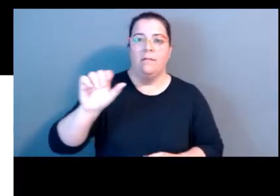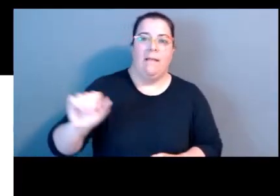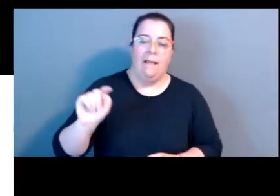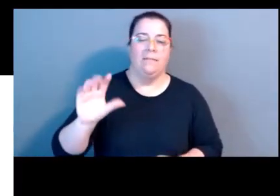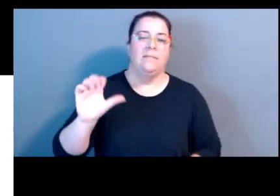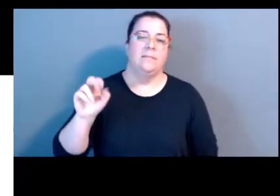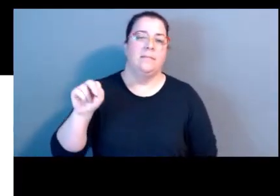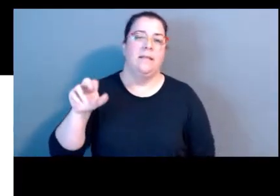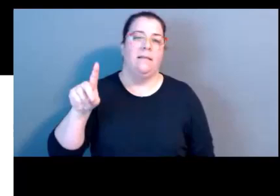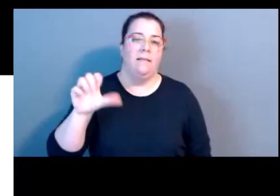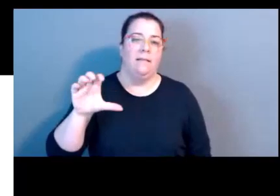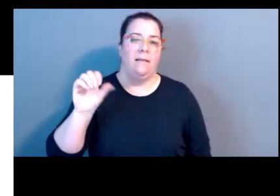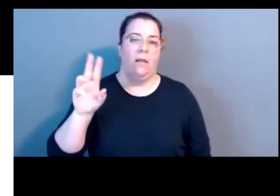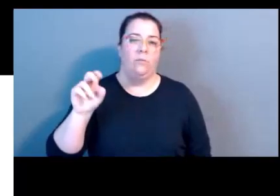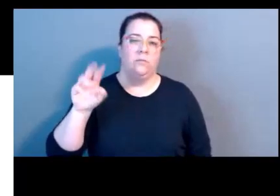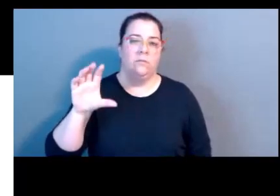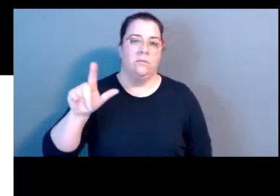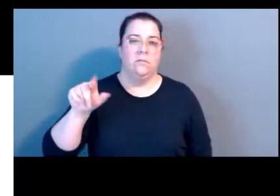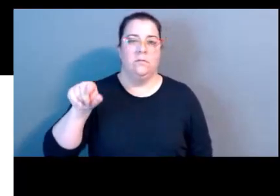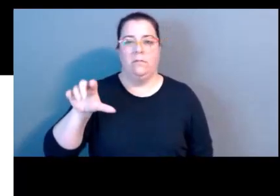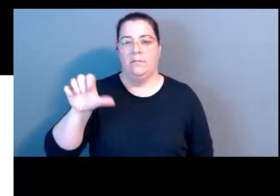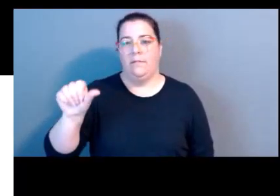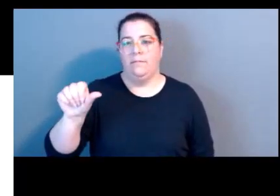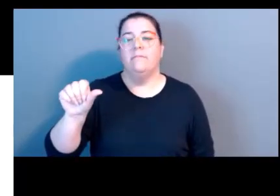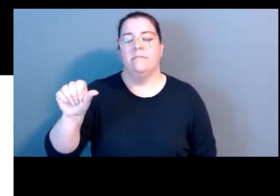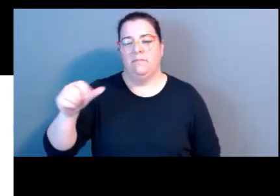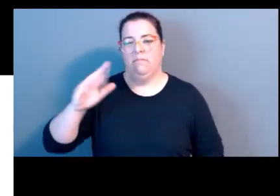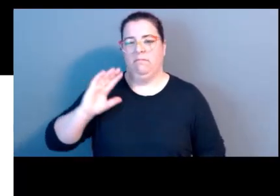and a member of our team will get back to you as quickly as we can.